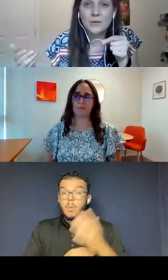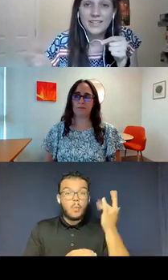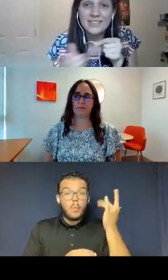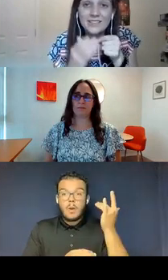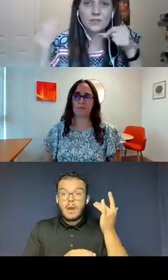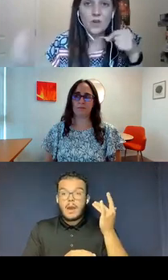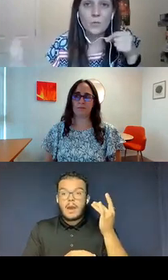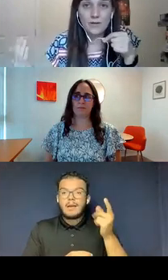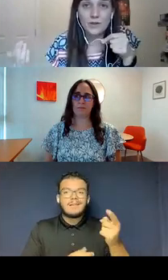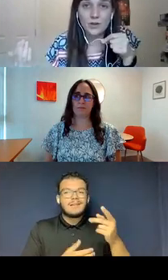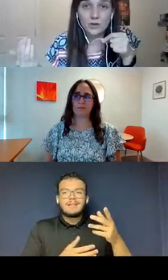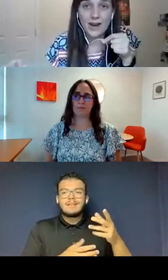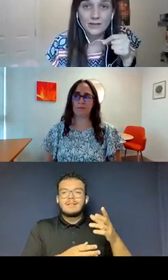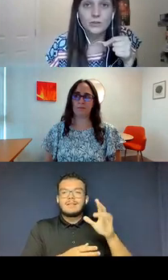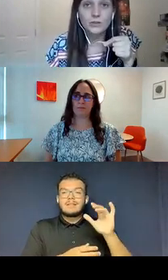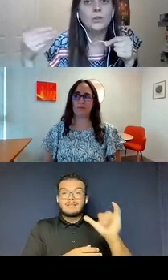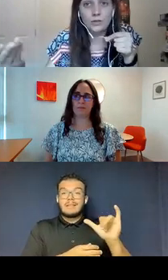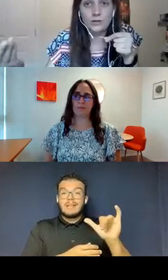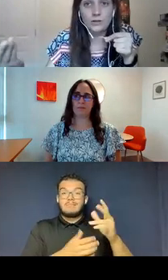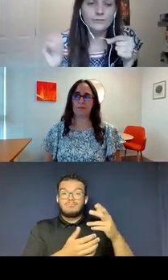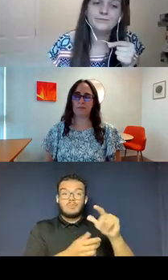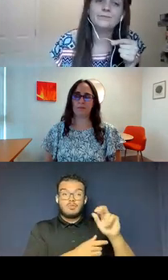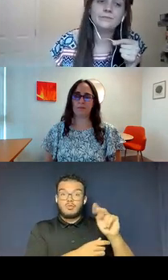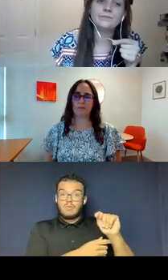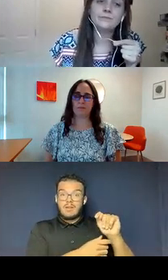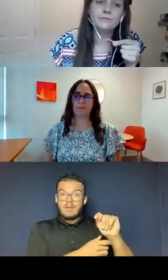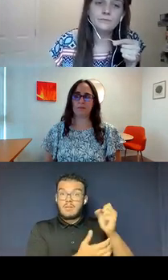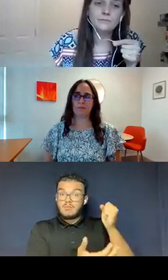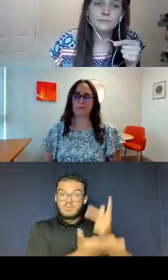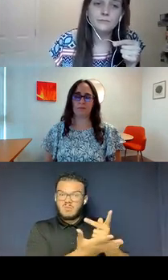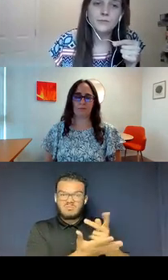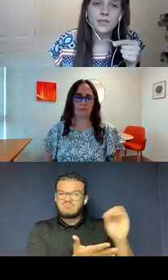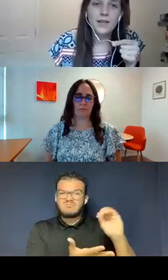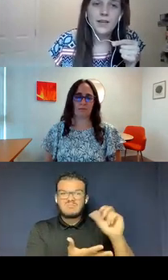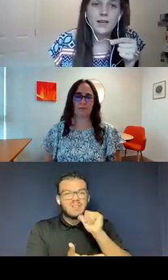was in the scope of your grant to serve.